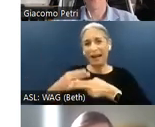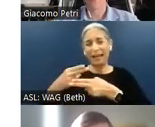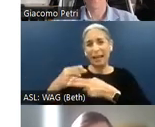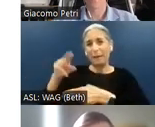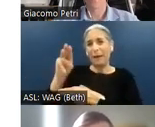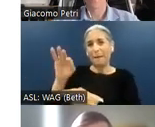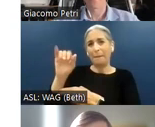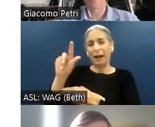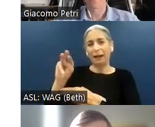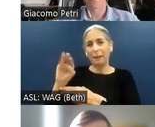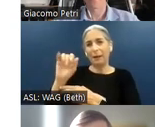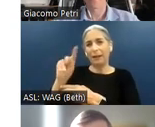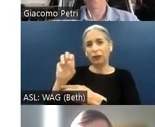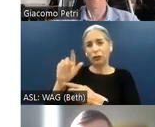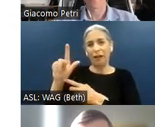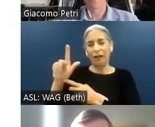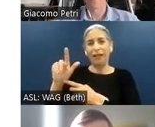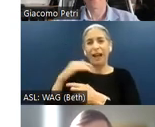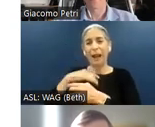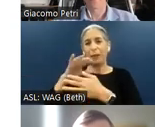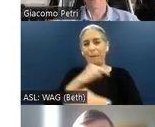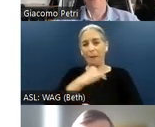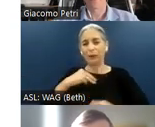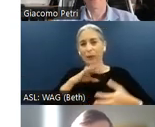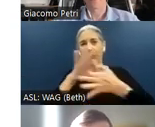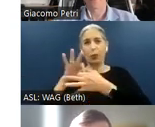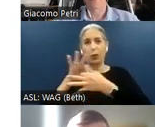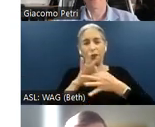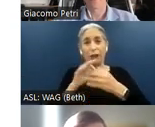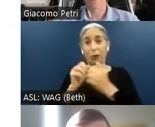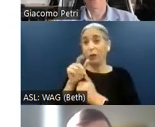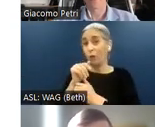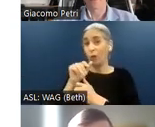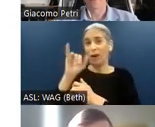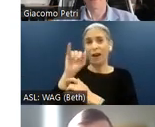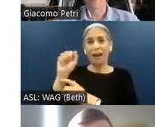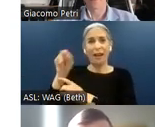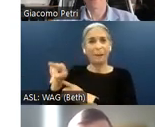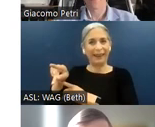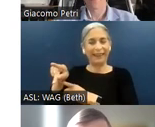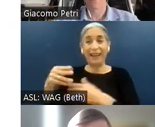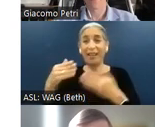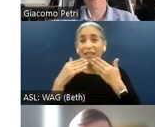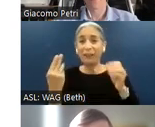I am a Membership Services Coordinator with IAAP. Thank you for joining us for today's